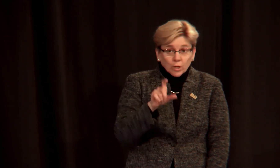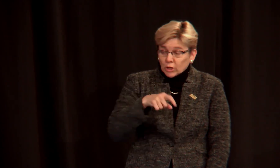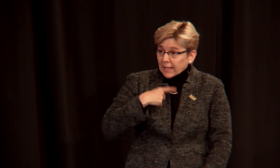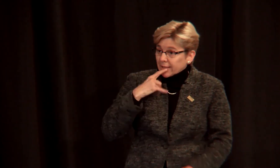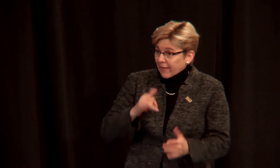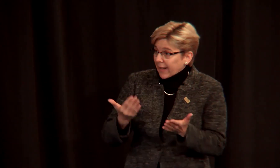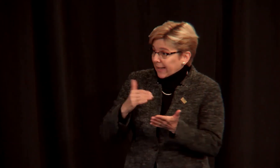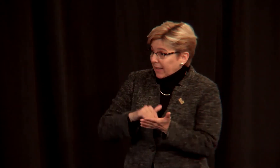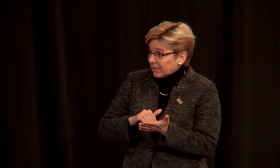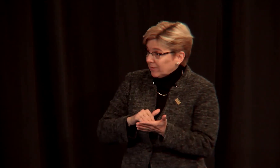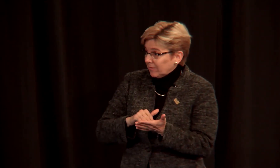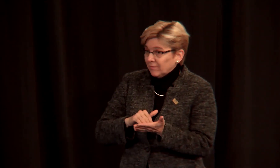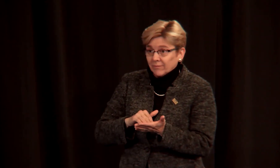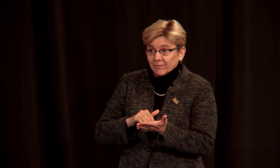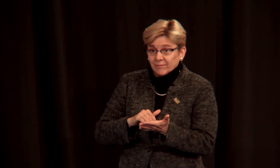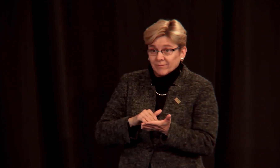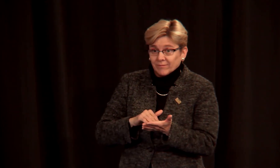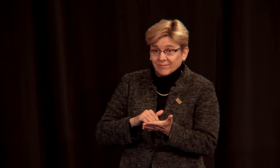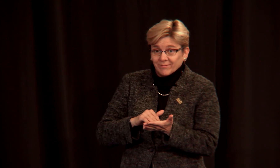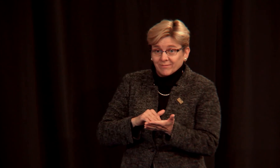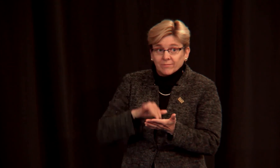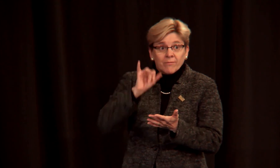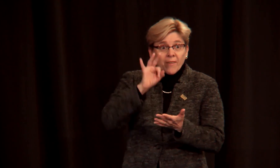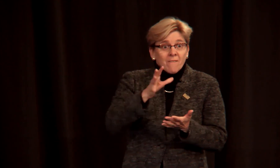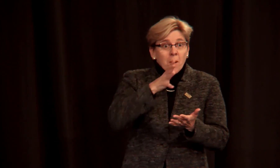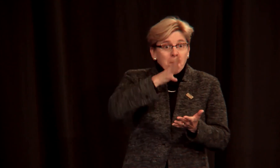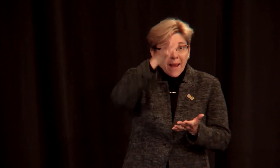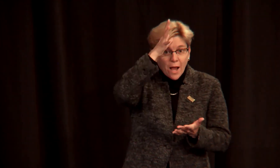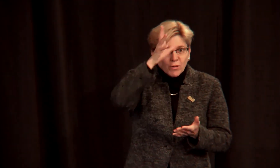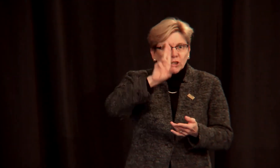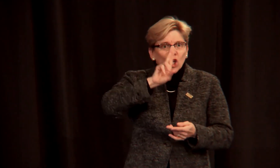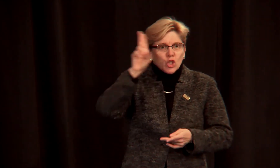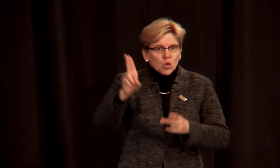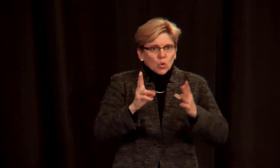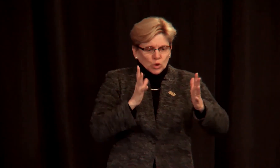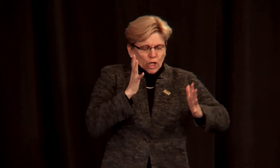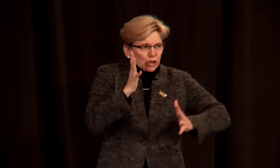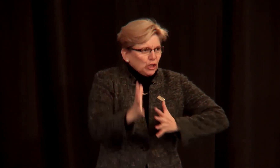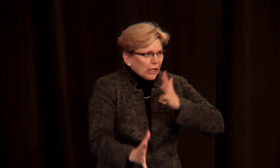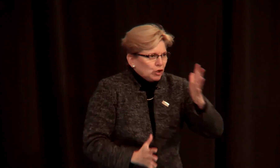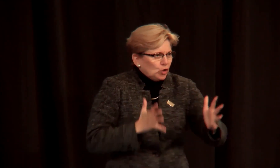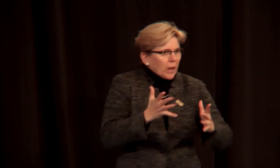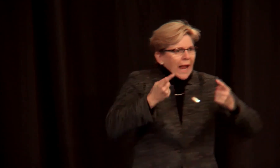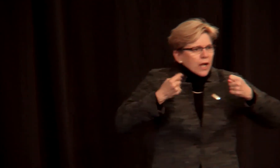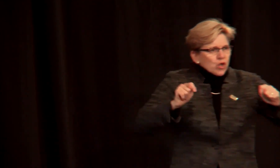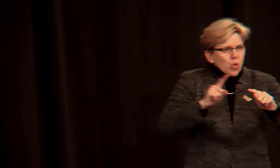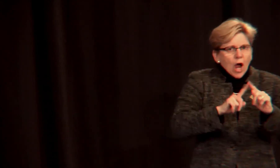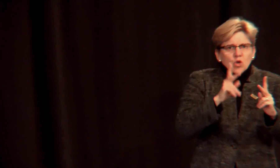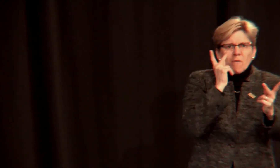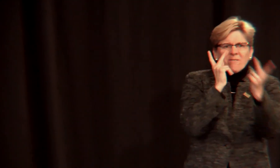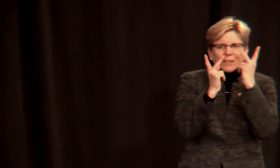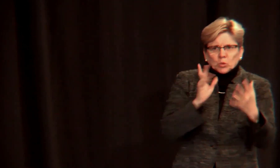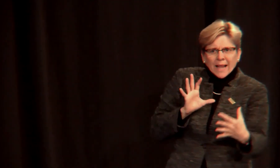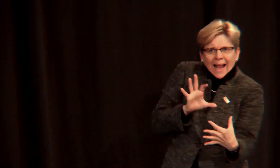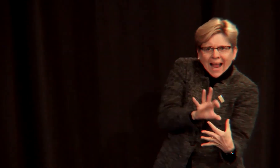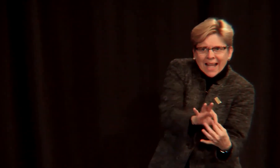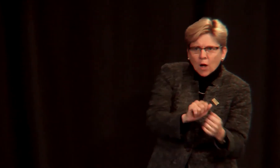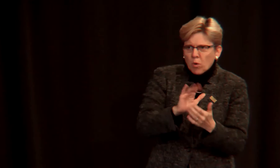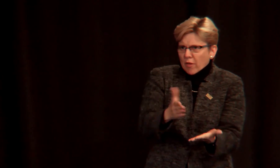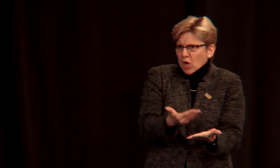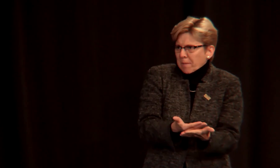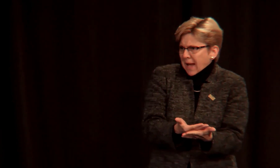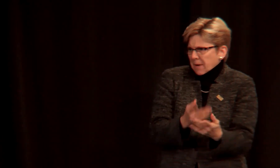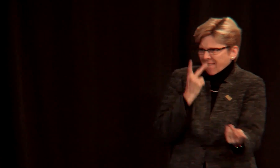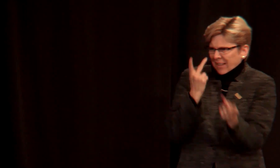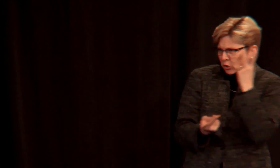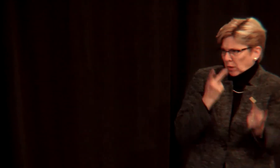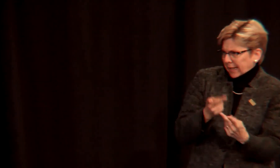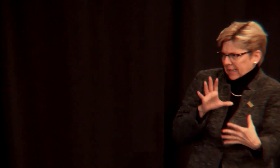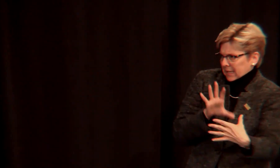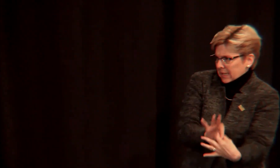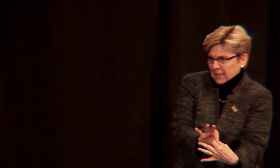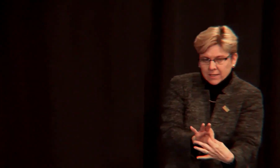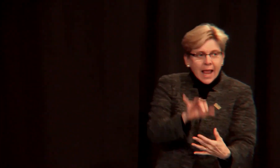Should I say that again? Parents, if they use gestures to try to visually connect with their deaf baby,